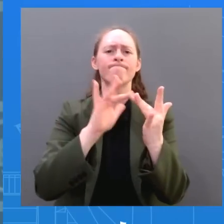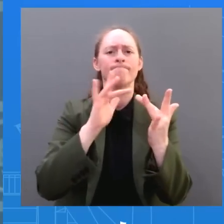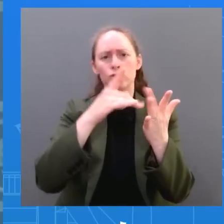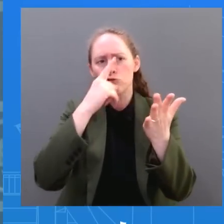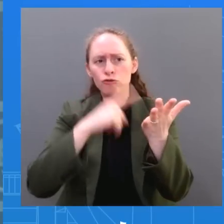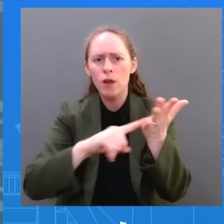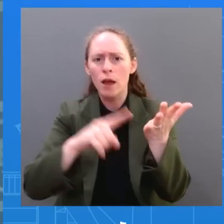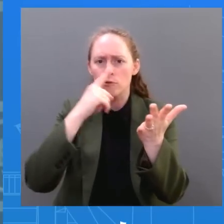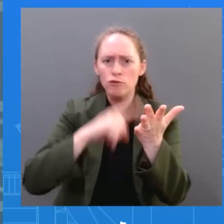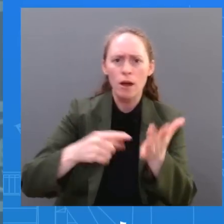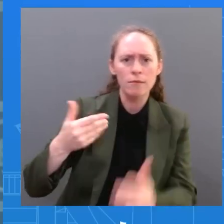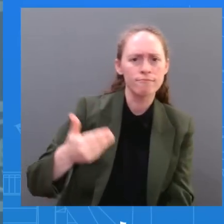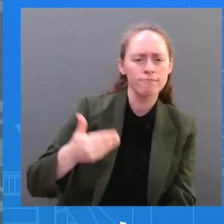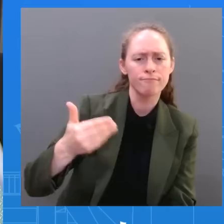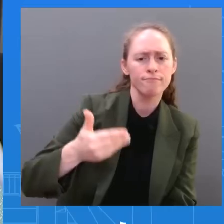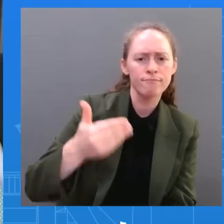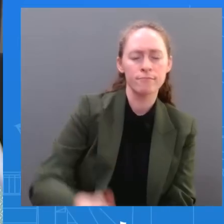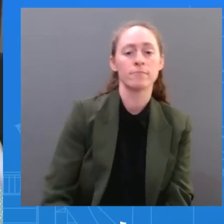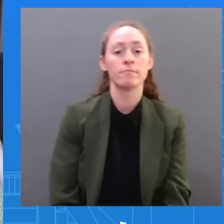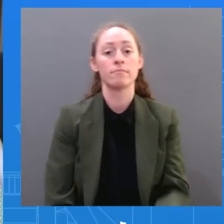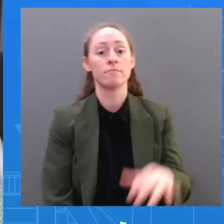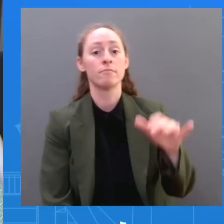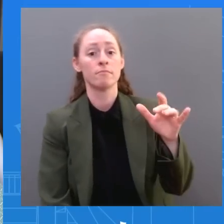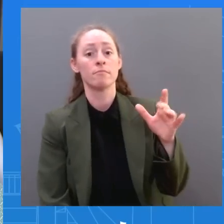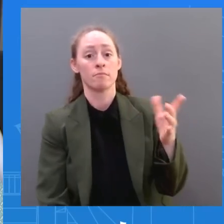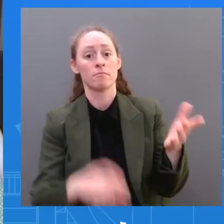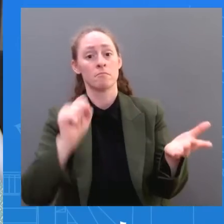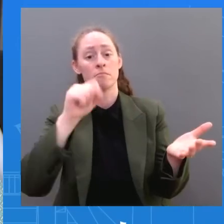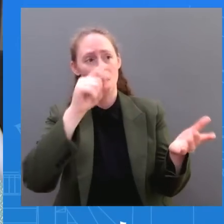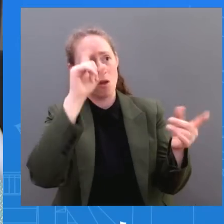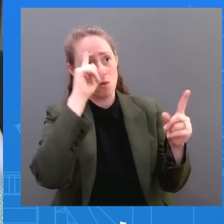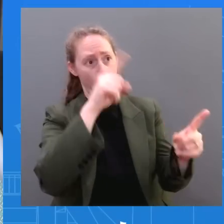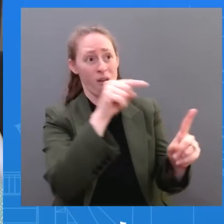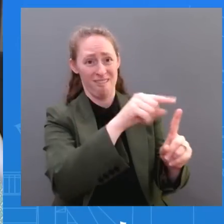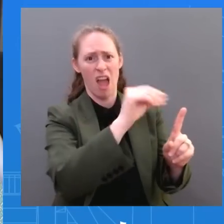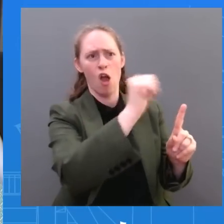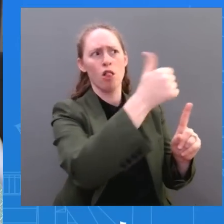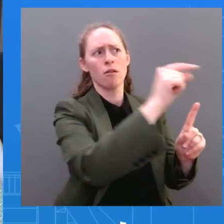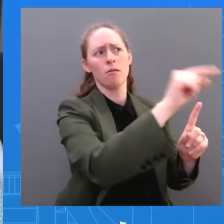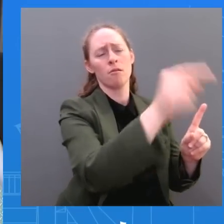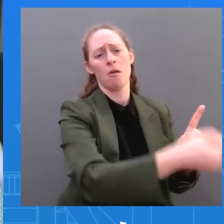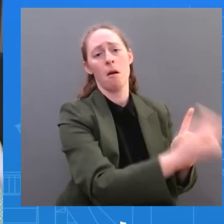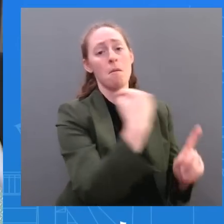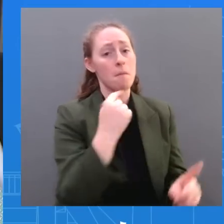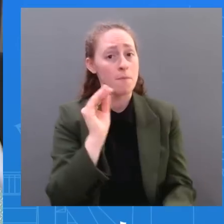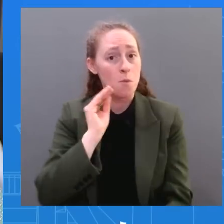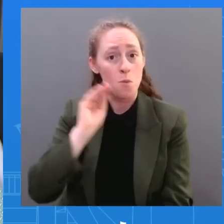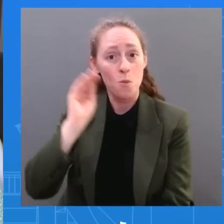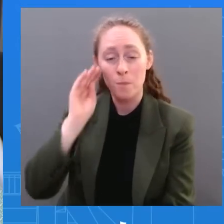The Press: And just to follow up since this is a priority for the President -- I mean, she's been detained for months now. Her wife told "CBS This Morning"